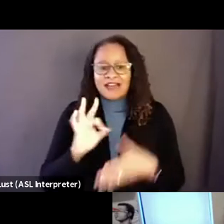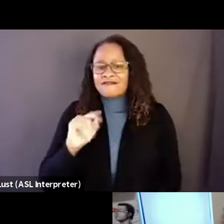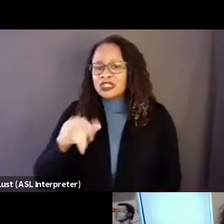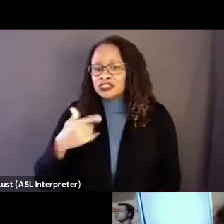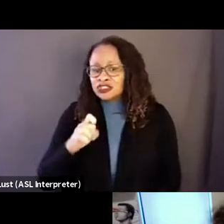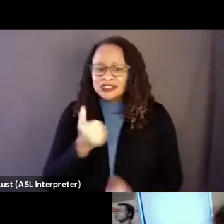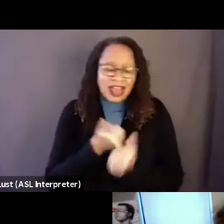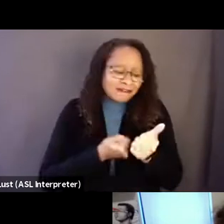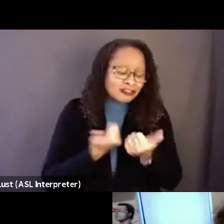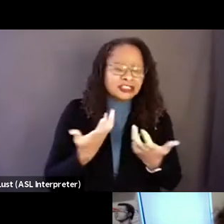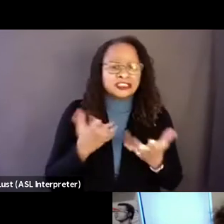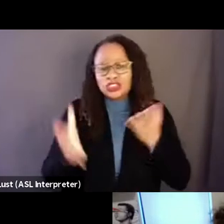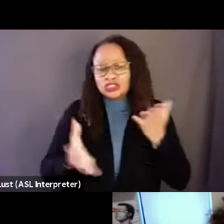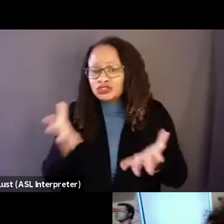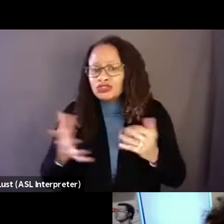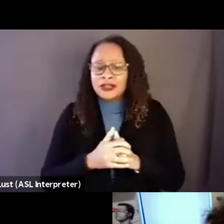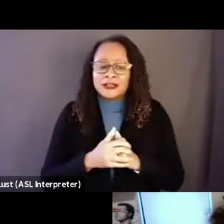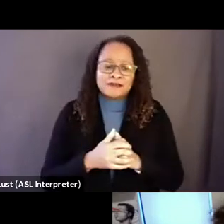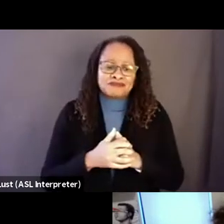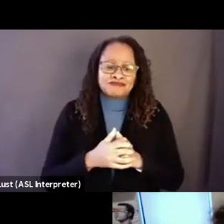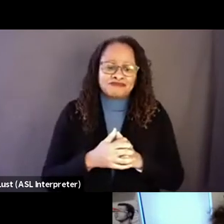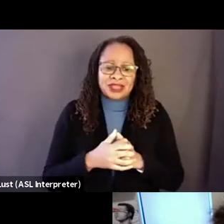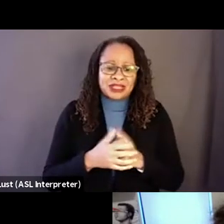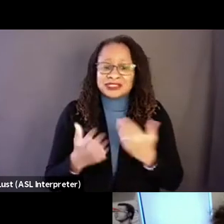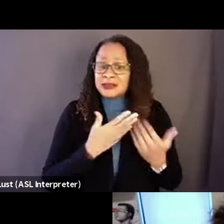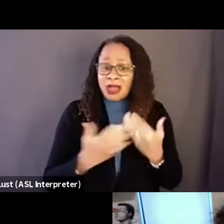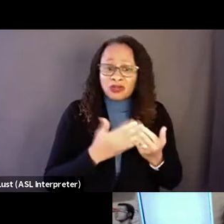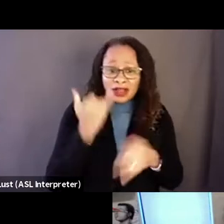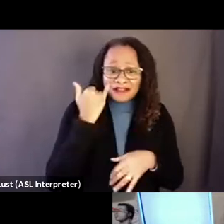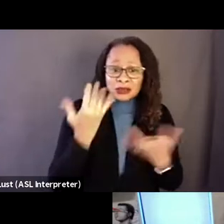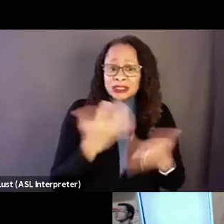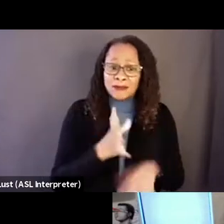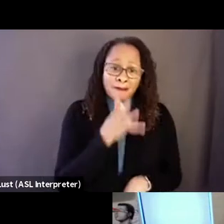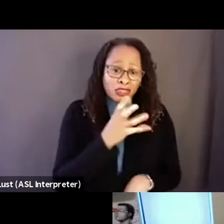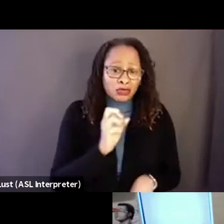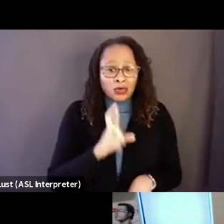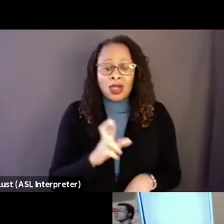And a lot of gestures, whether it was kind of a mother rubbing oil